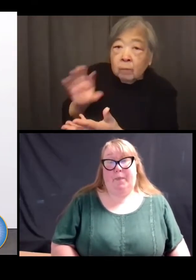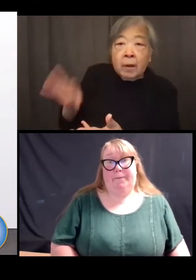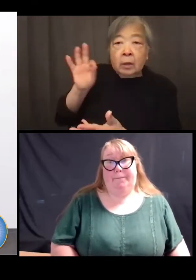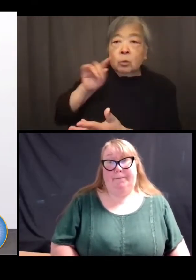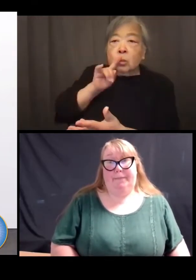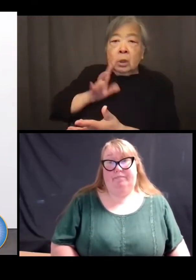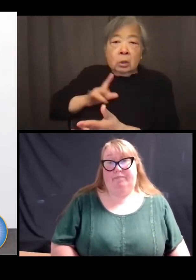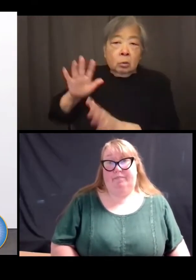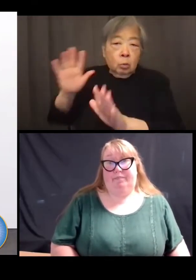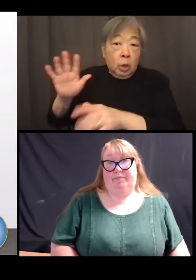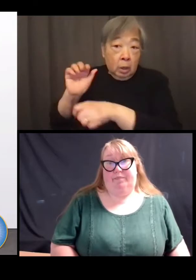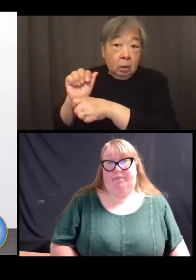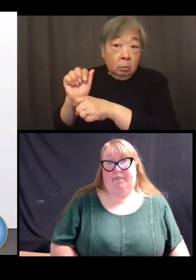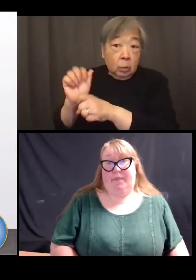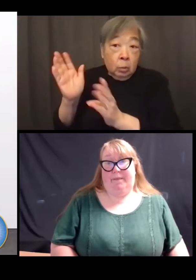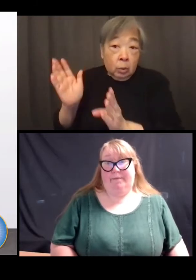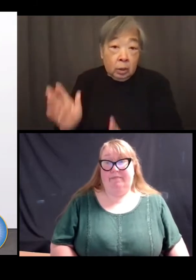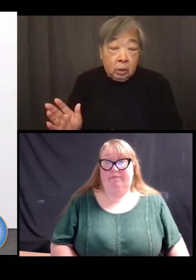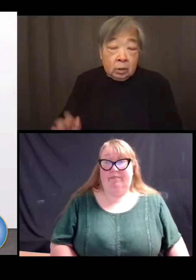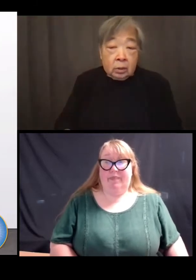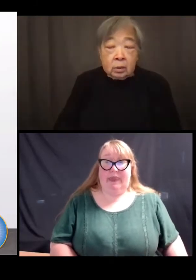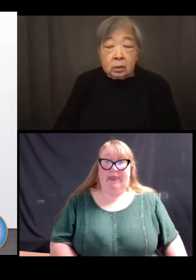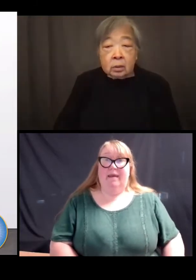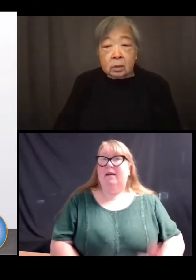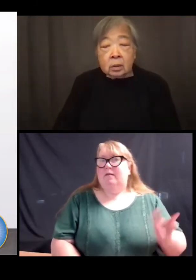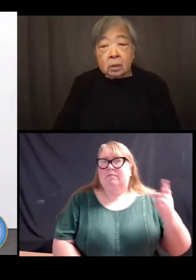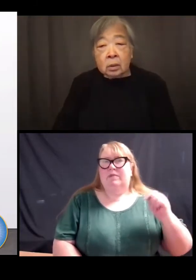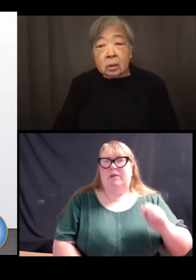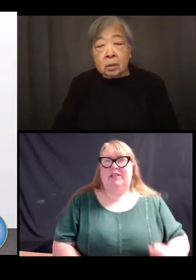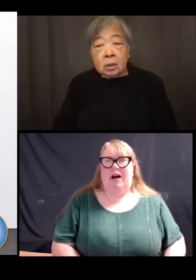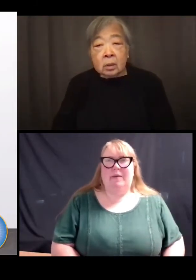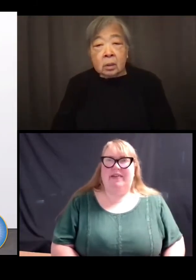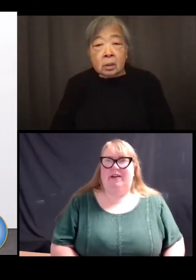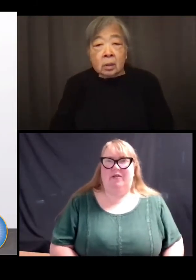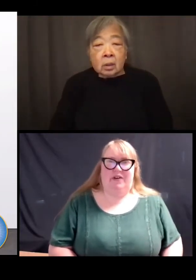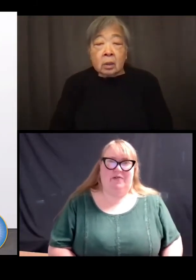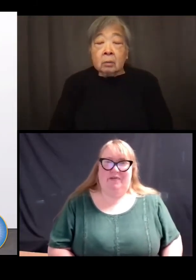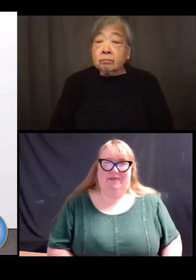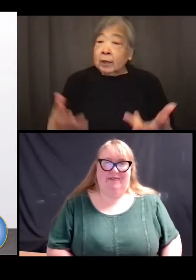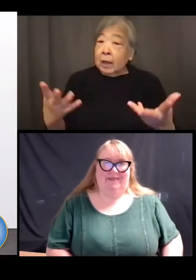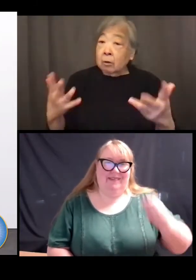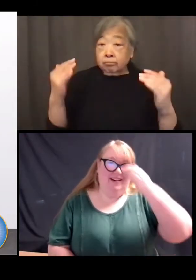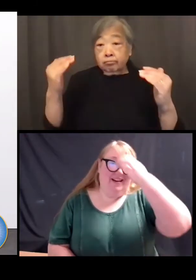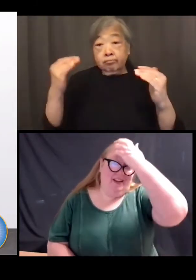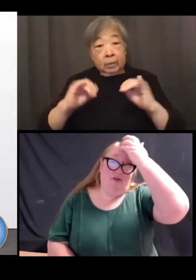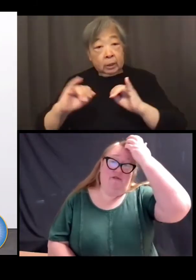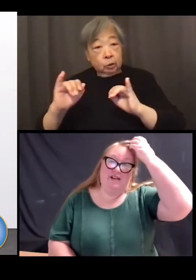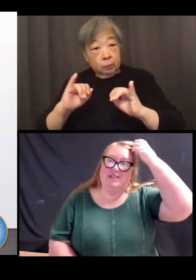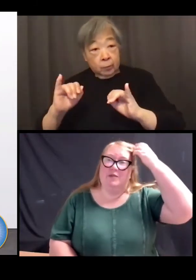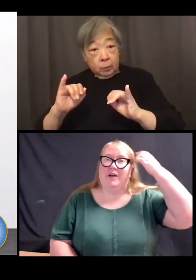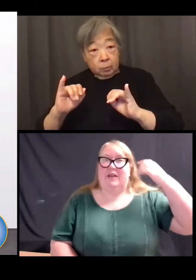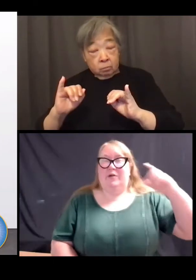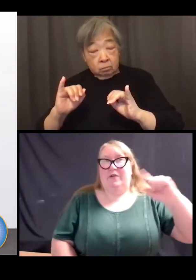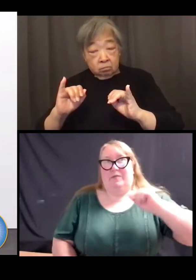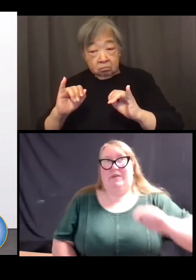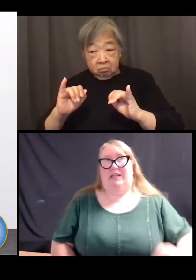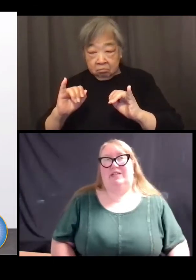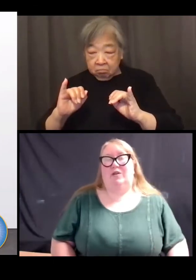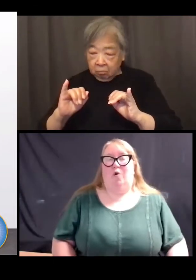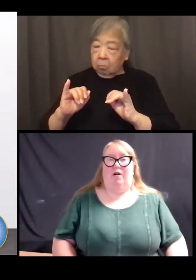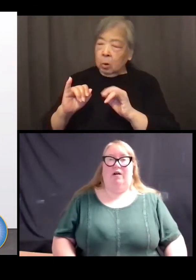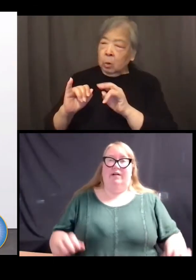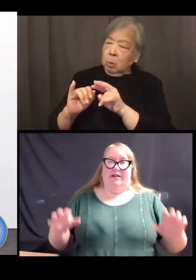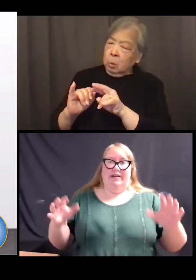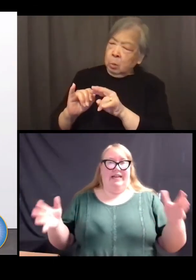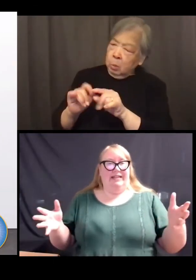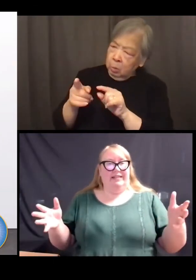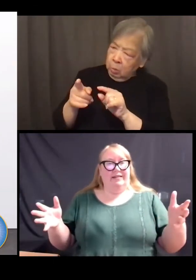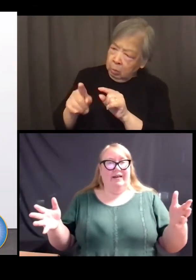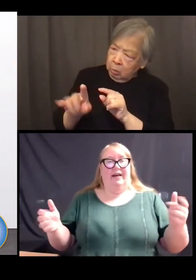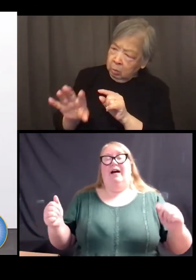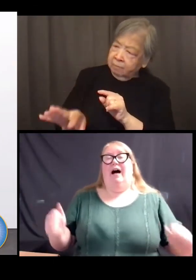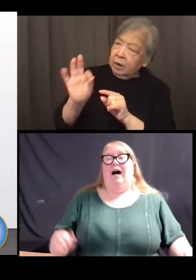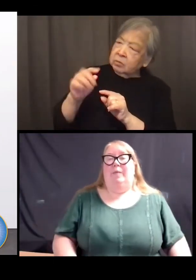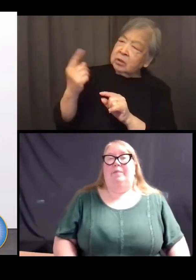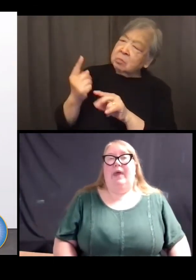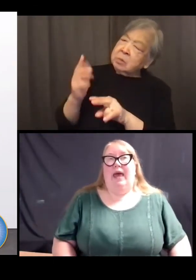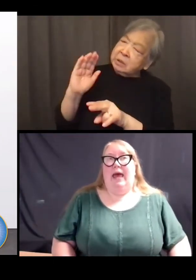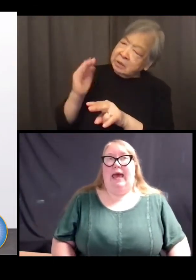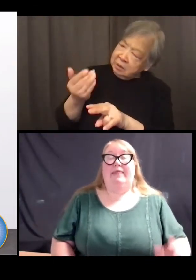So, let's talk about the interview You found someone that you think meets your needs and